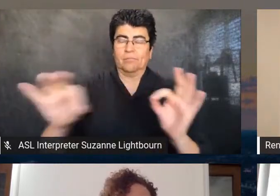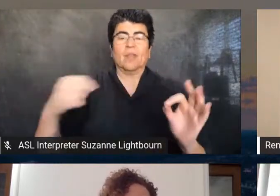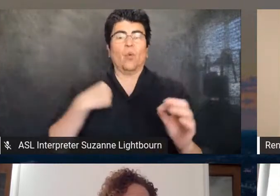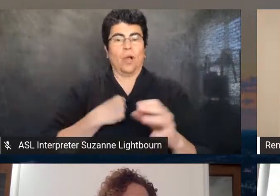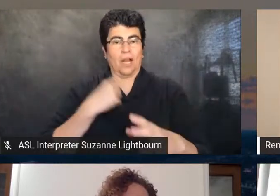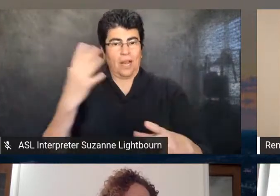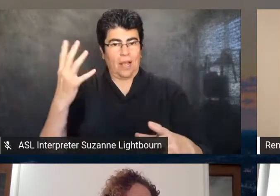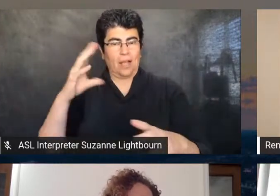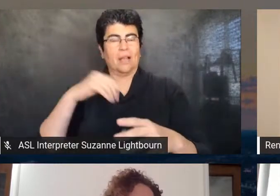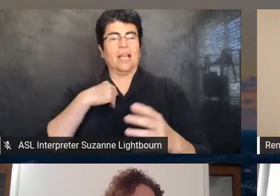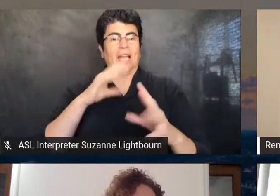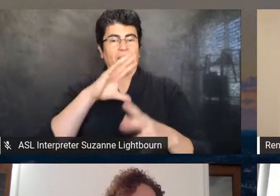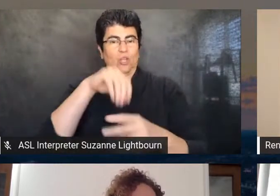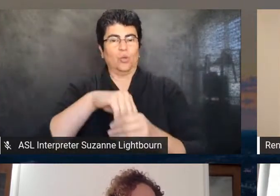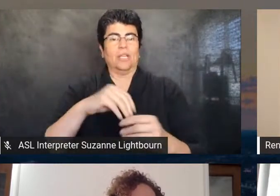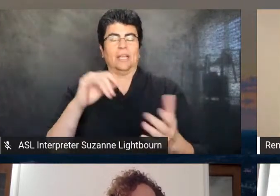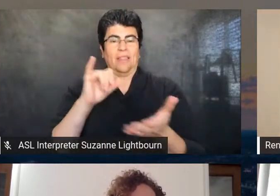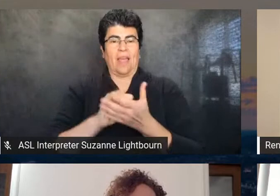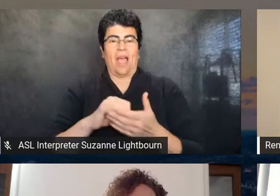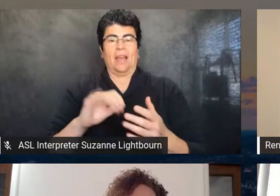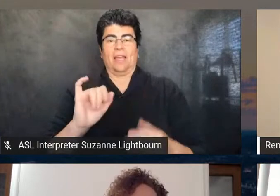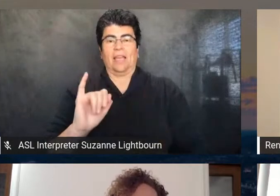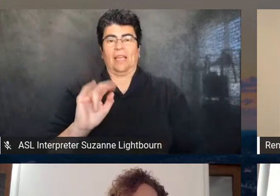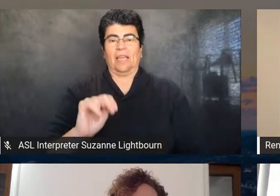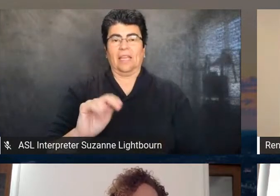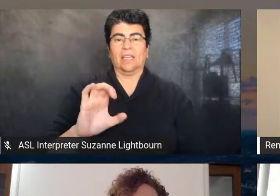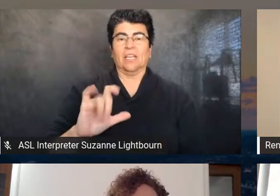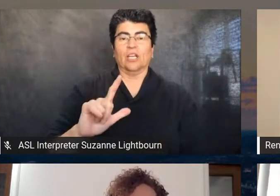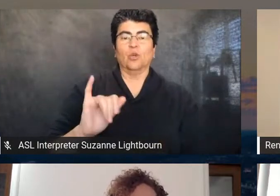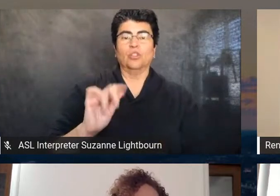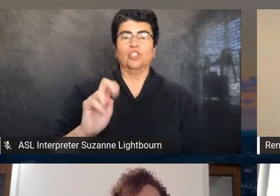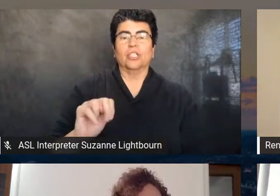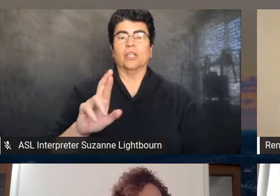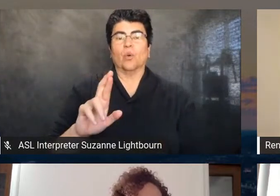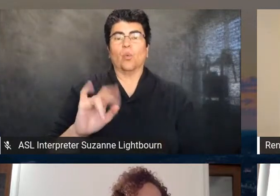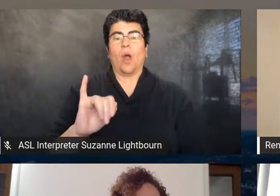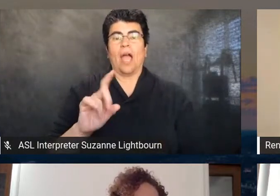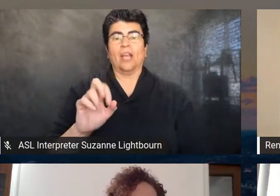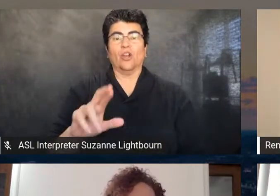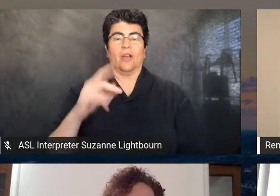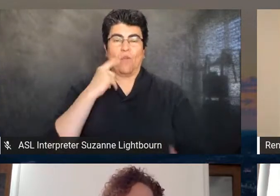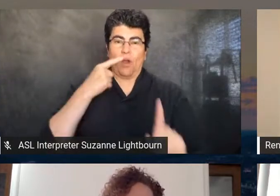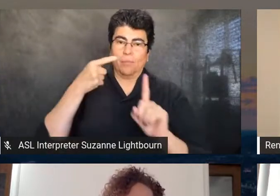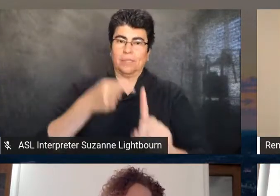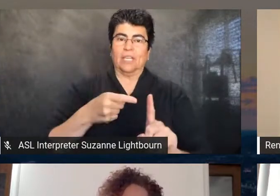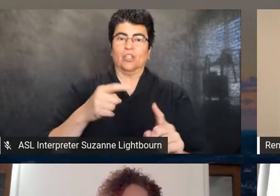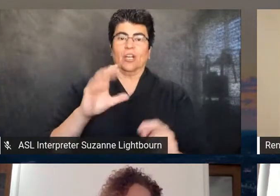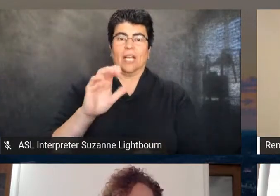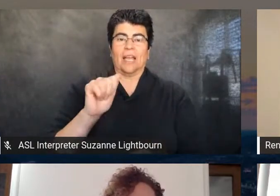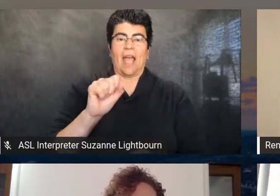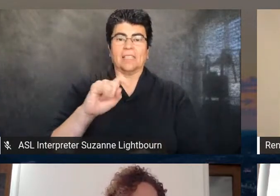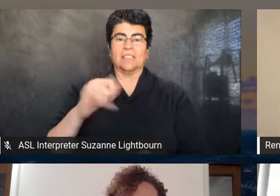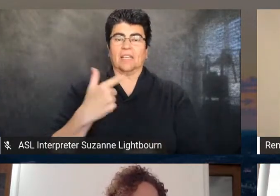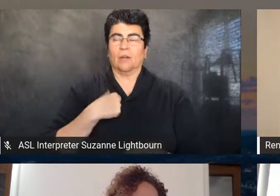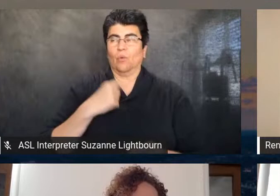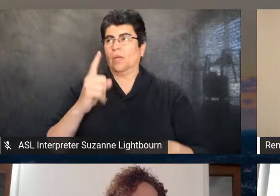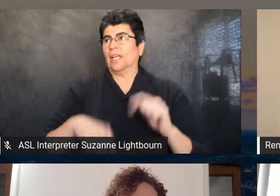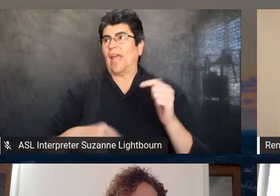while also looking at colorism in casting in particular, so we can't wait to share the work that we've done together,